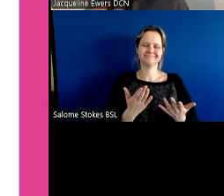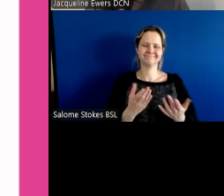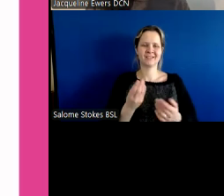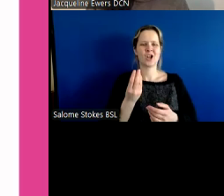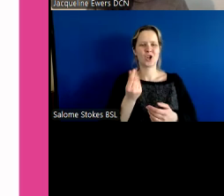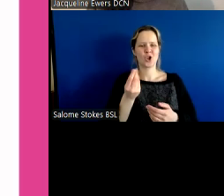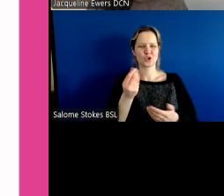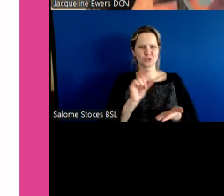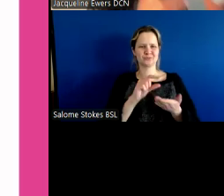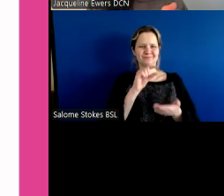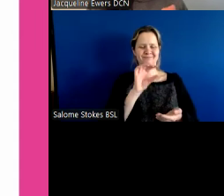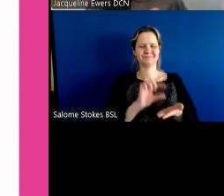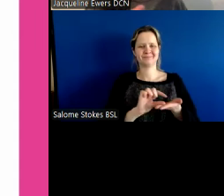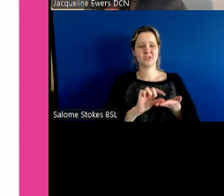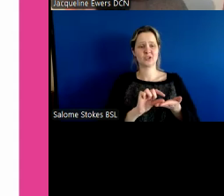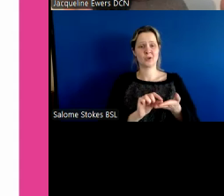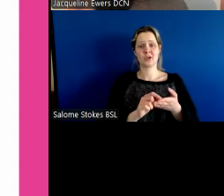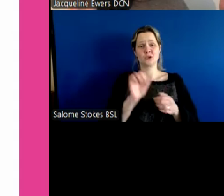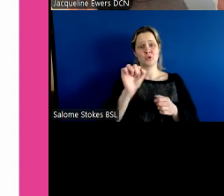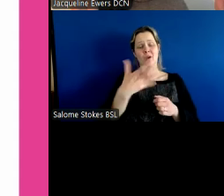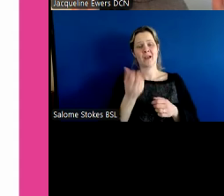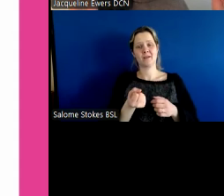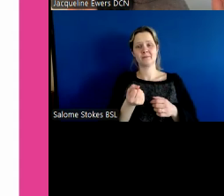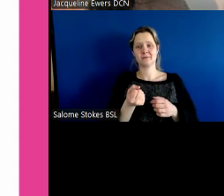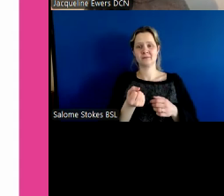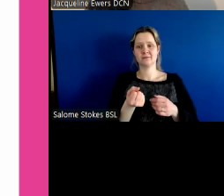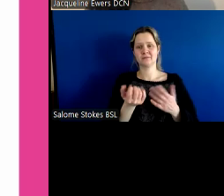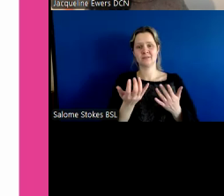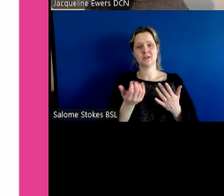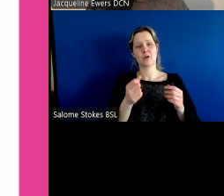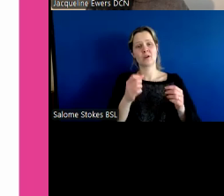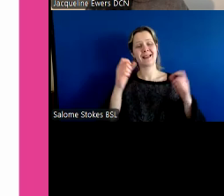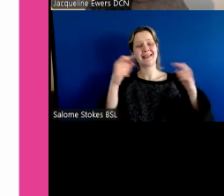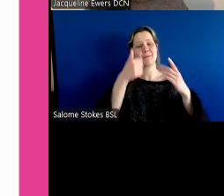These are people who are sitting on your mailing list or contact list,